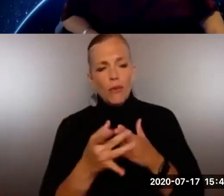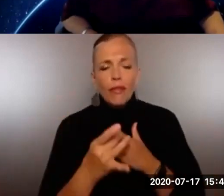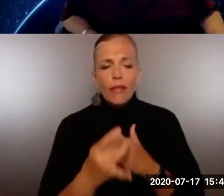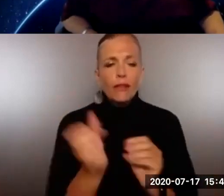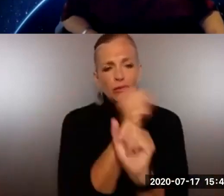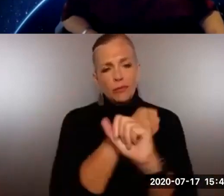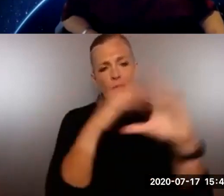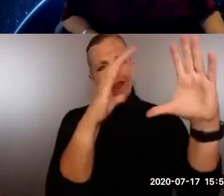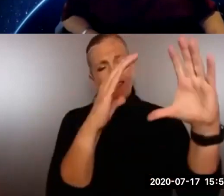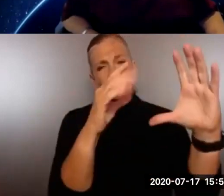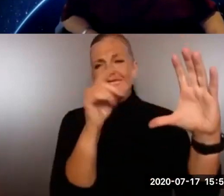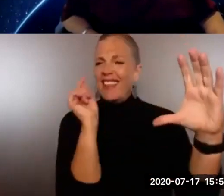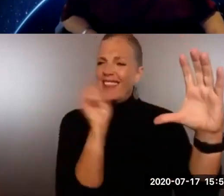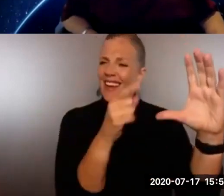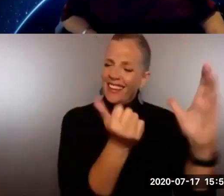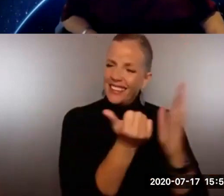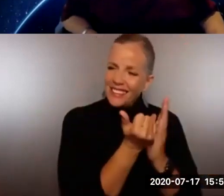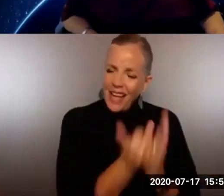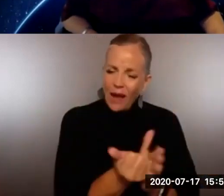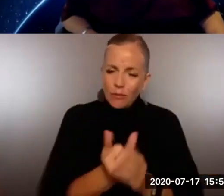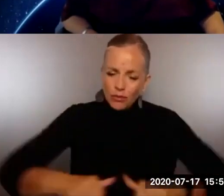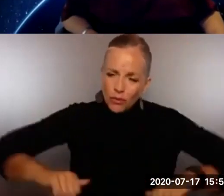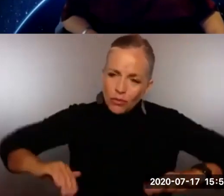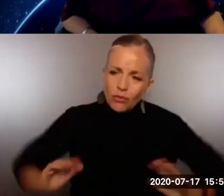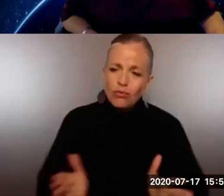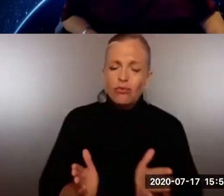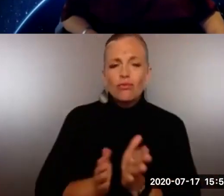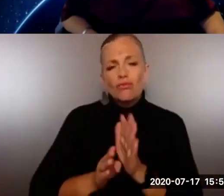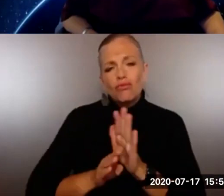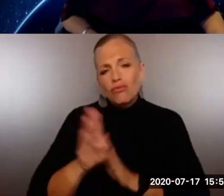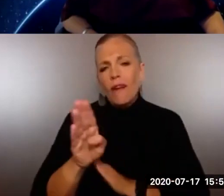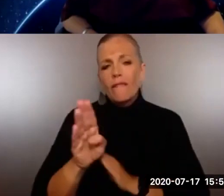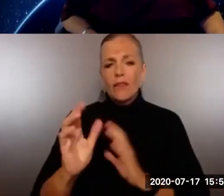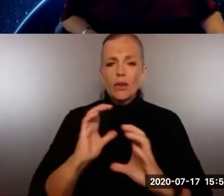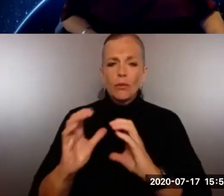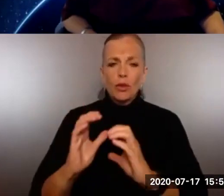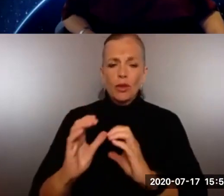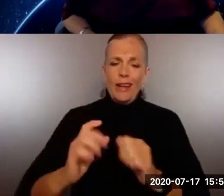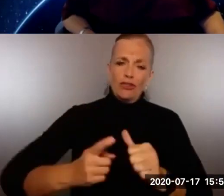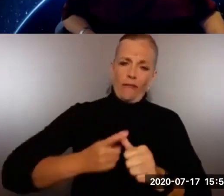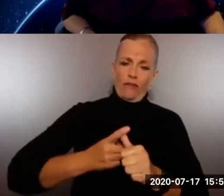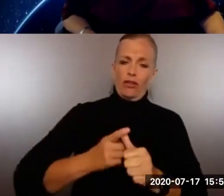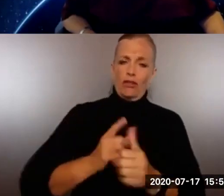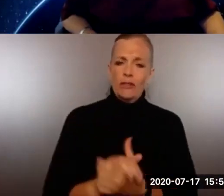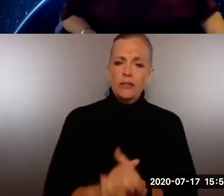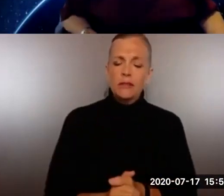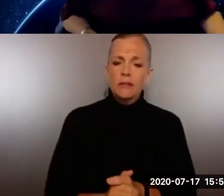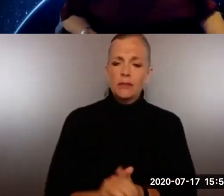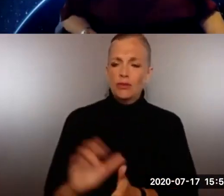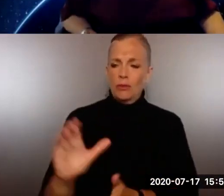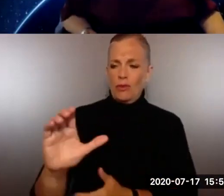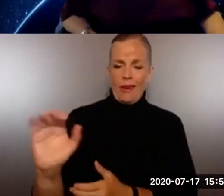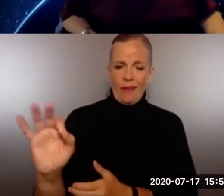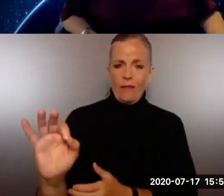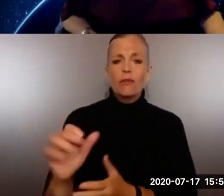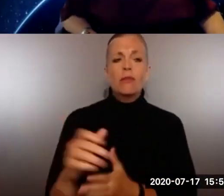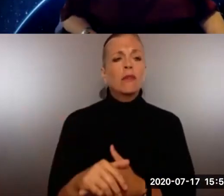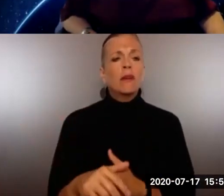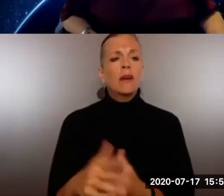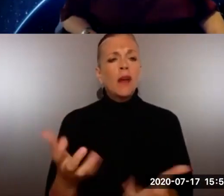to drive CommunicationFIRST. And I want to thank and welcome each